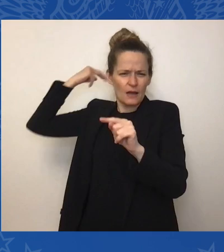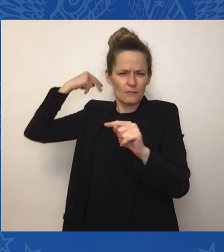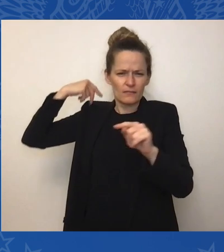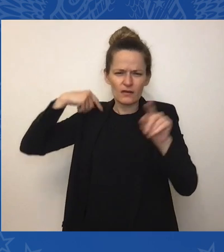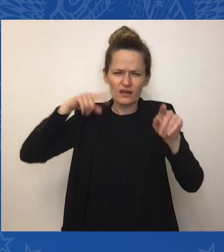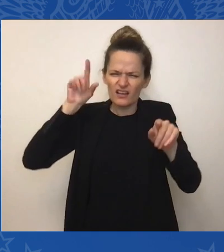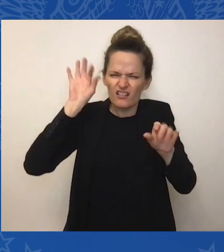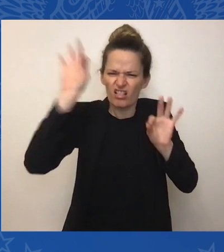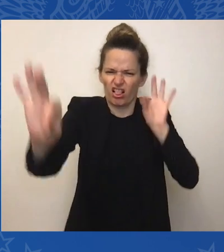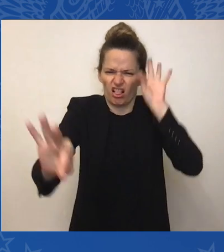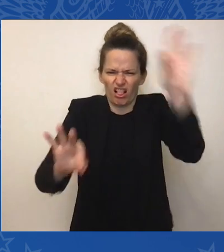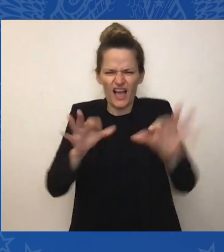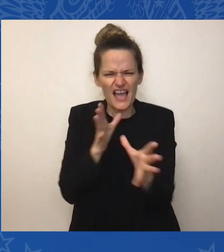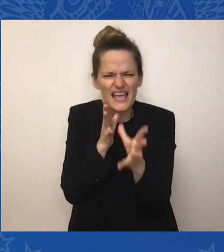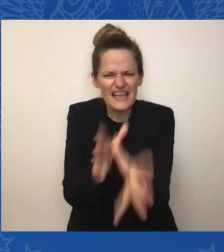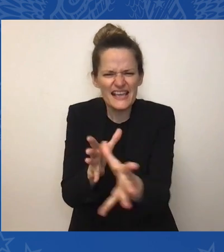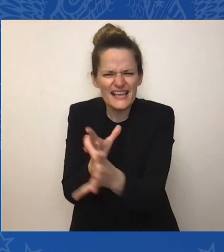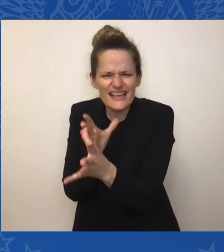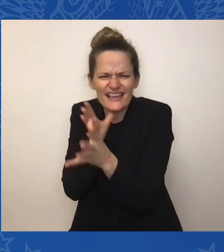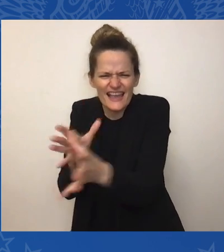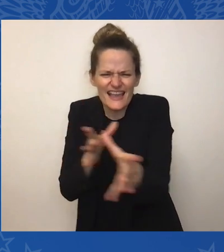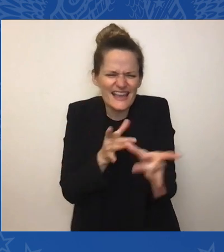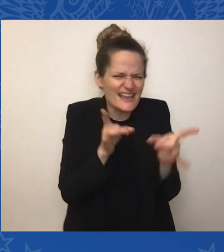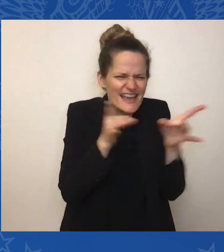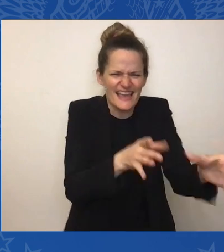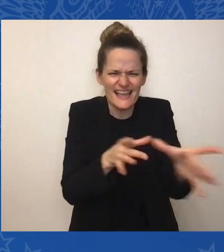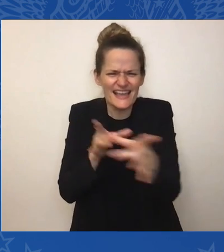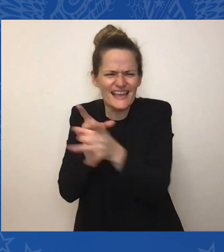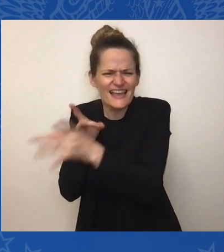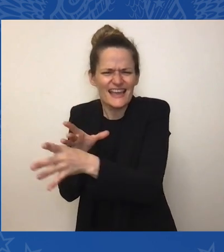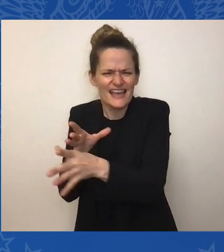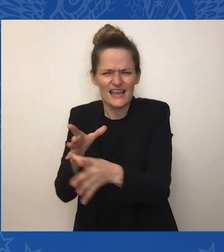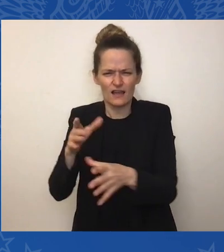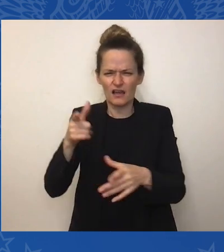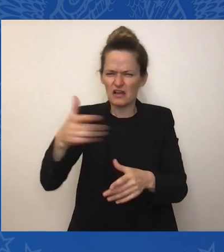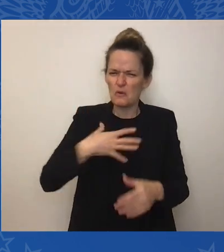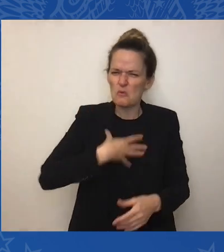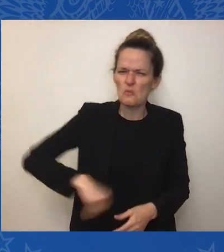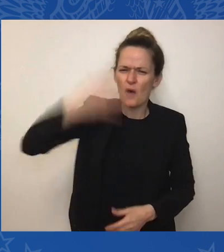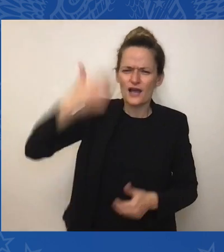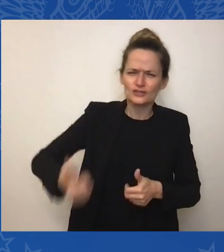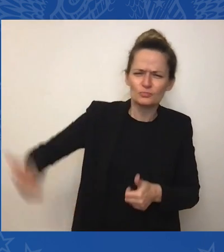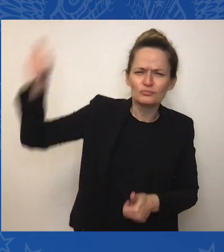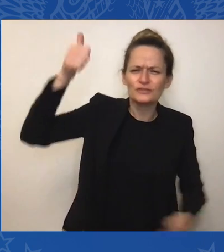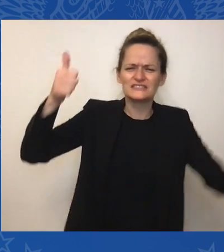chanting the same Nazi phrases -- not figuratively, literally --